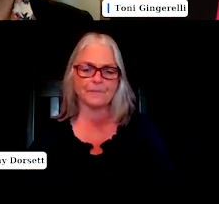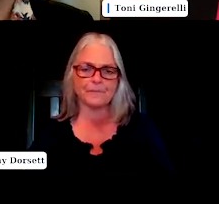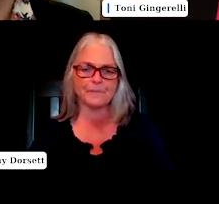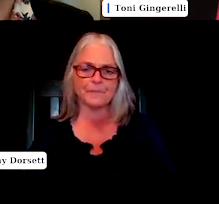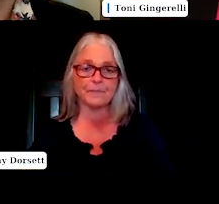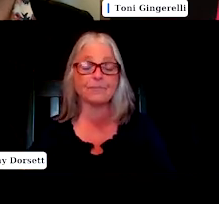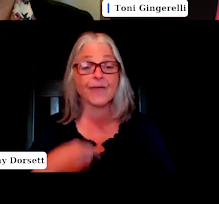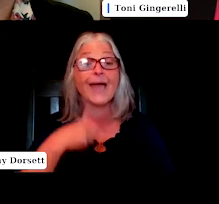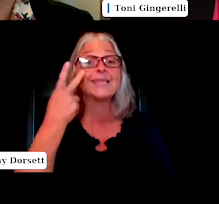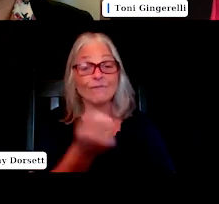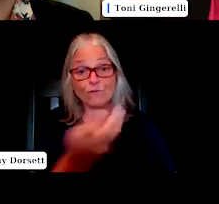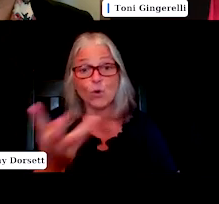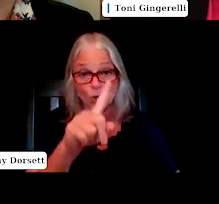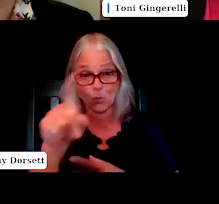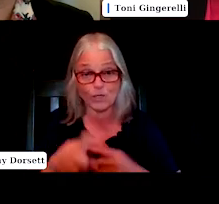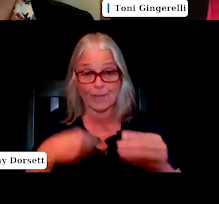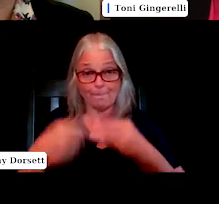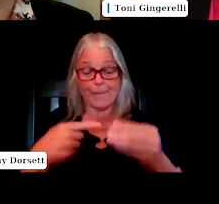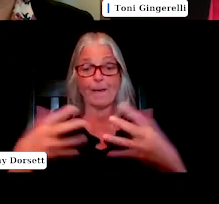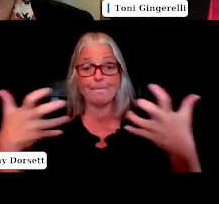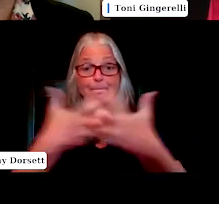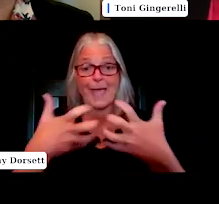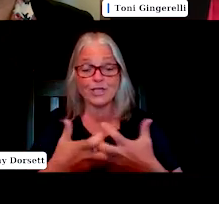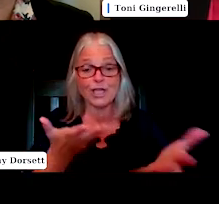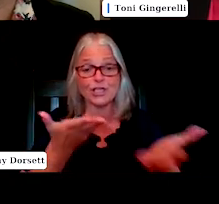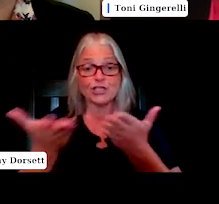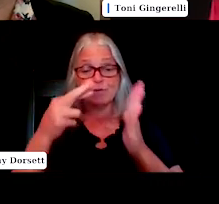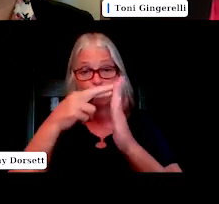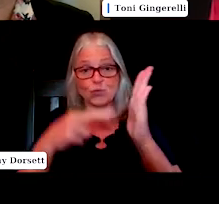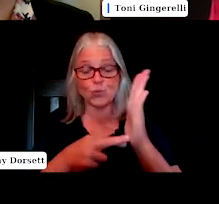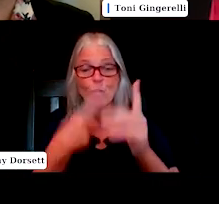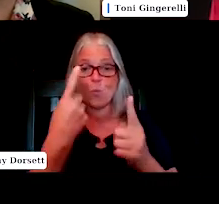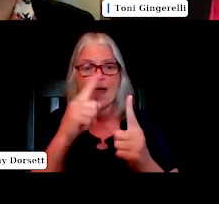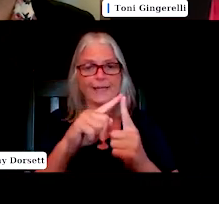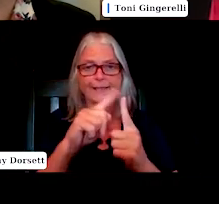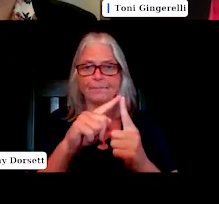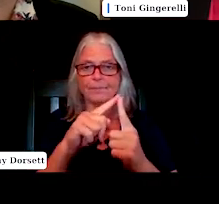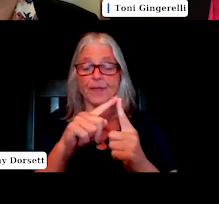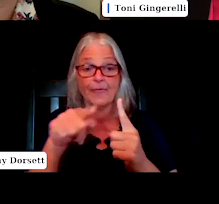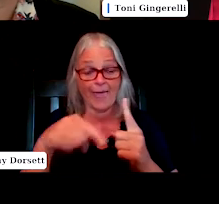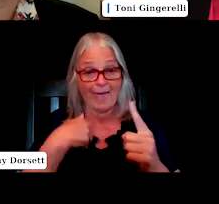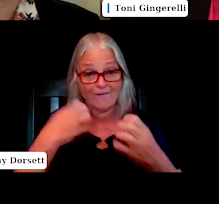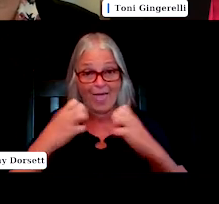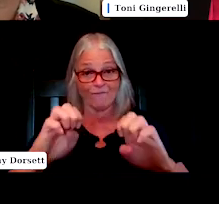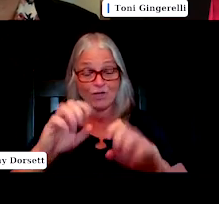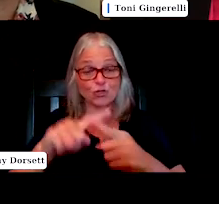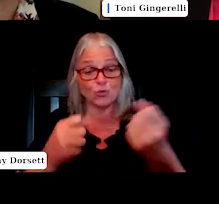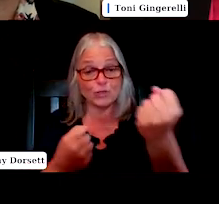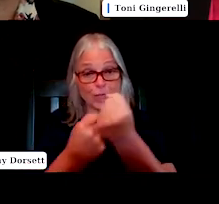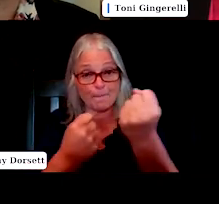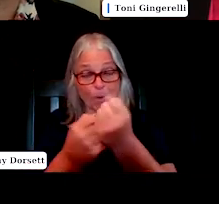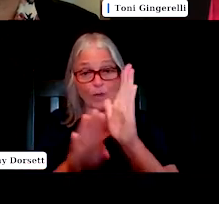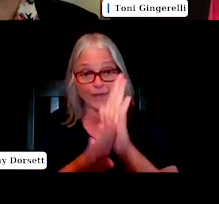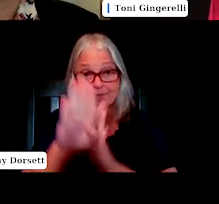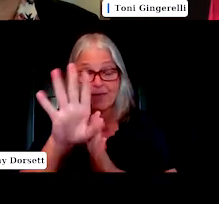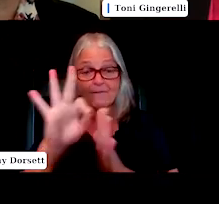And I see a couple of questions about matching service. One is, are there efforts to support the development of matching registries?